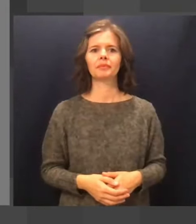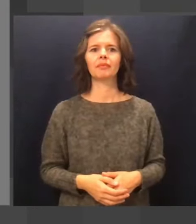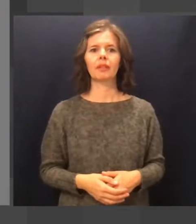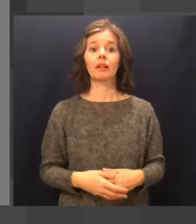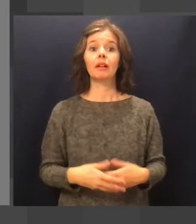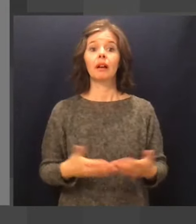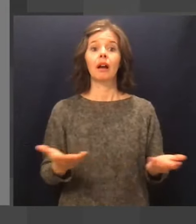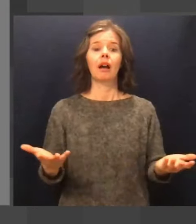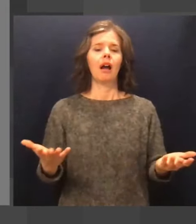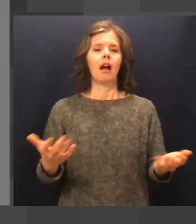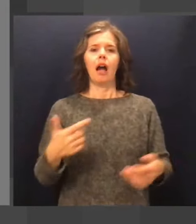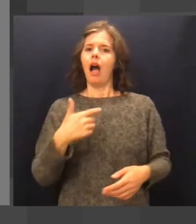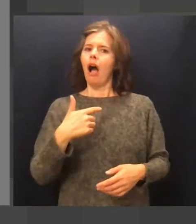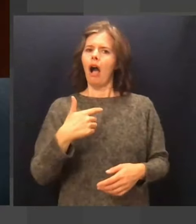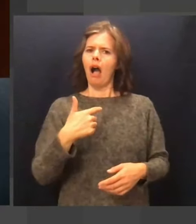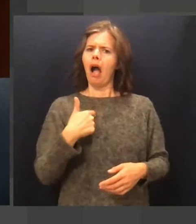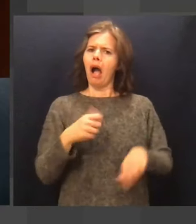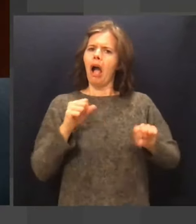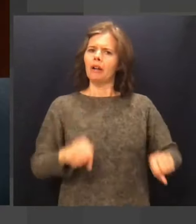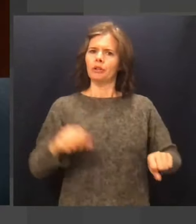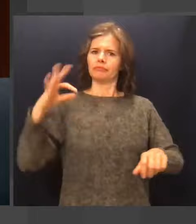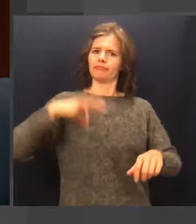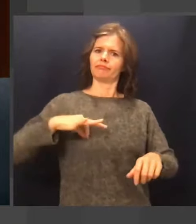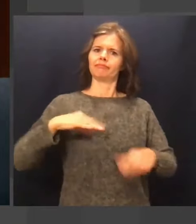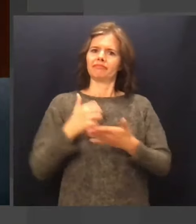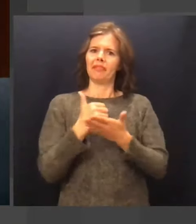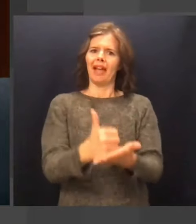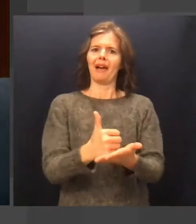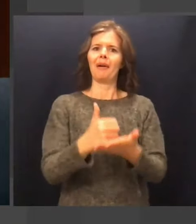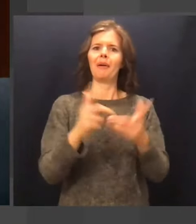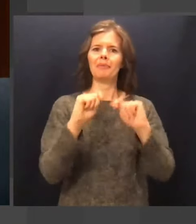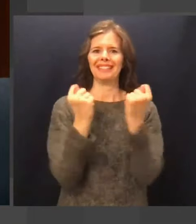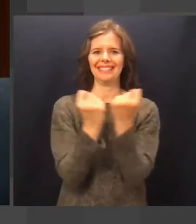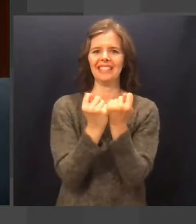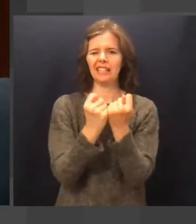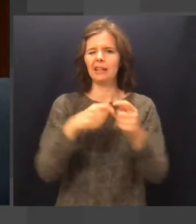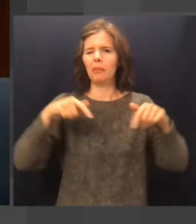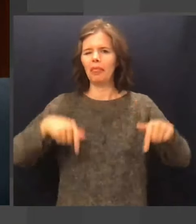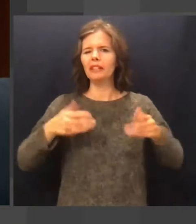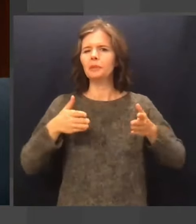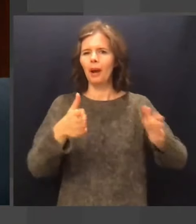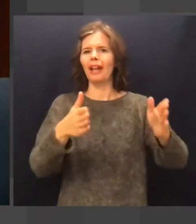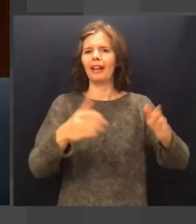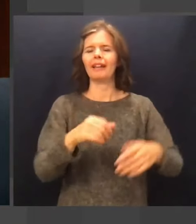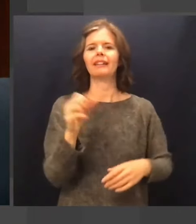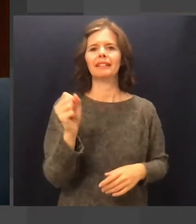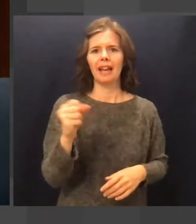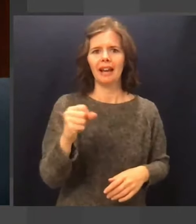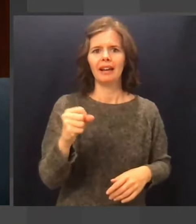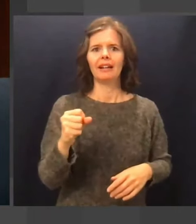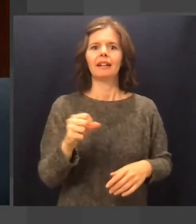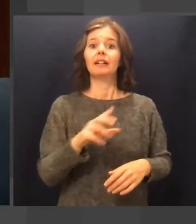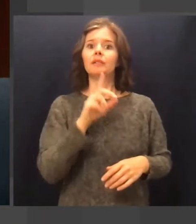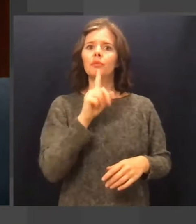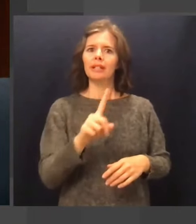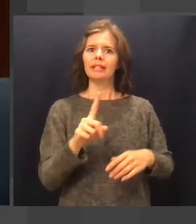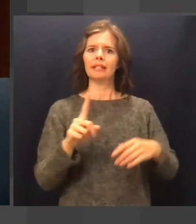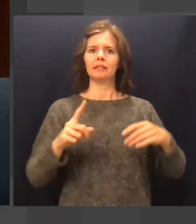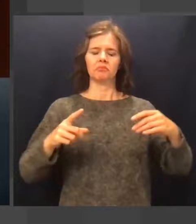CASE I ALSO FELT THIS WAS AN AREA WHERE I COULD HELP THE TEAM